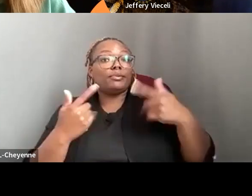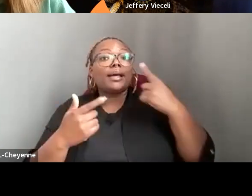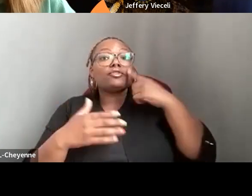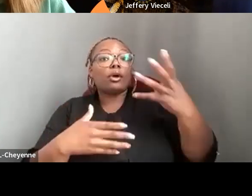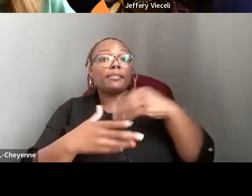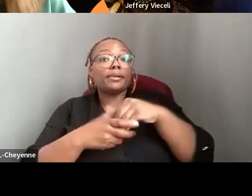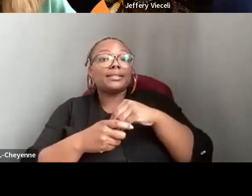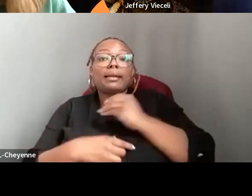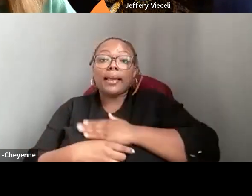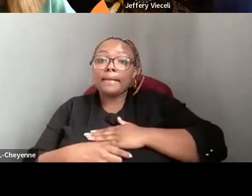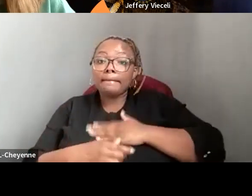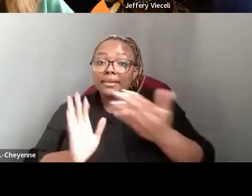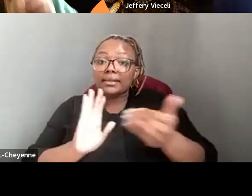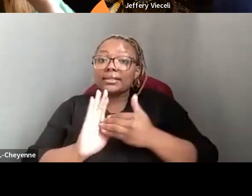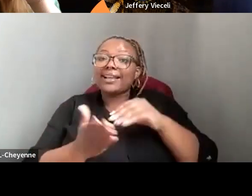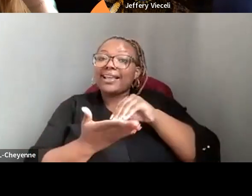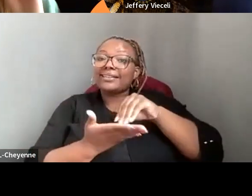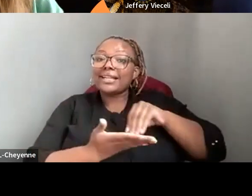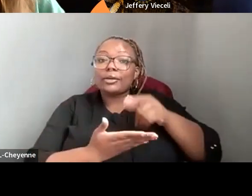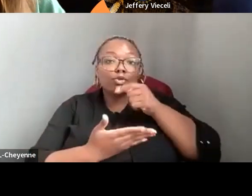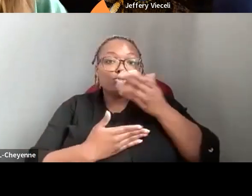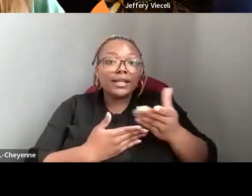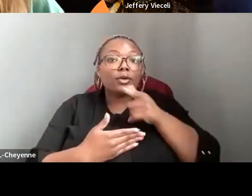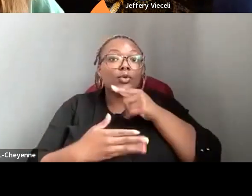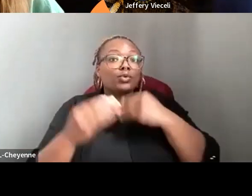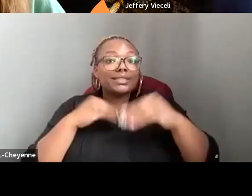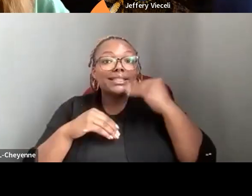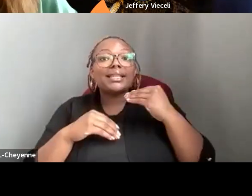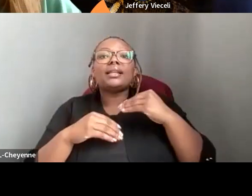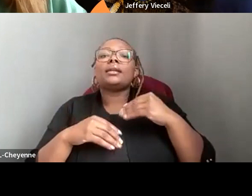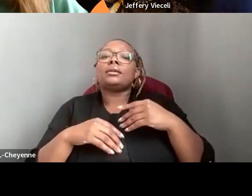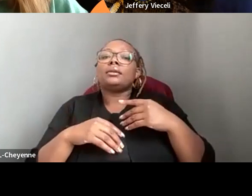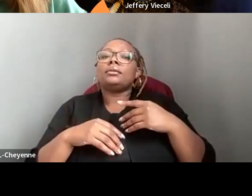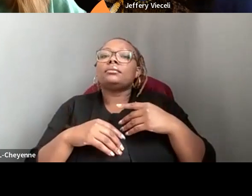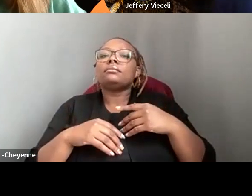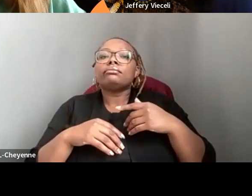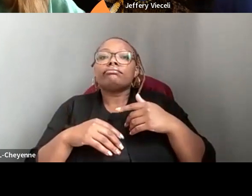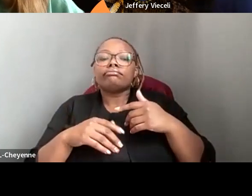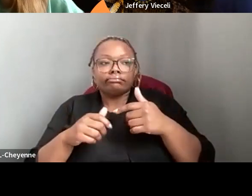And please, again, document who is there, who is eating, what the per person cost of that meal was.